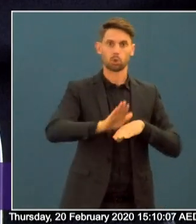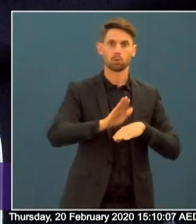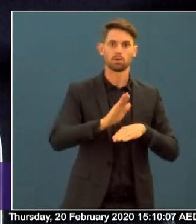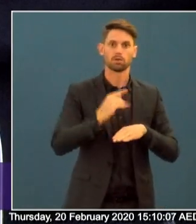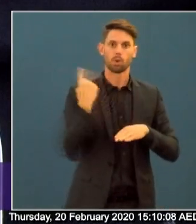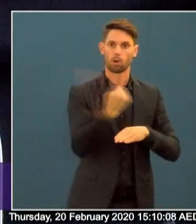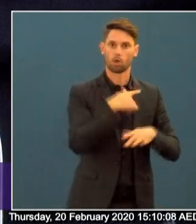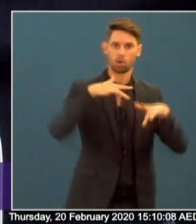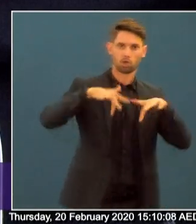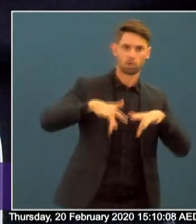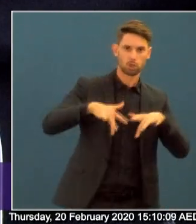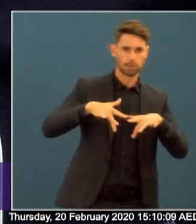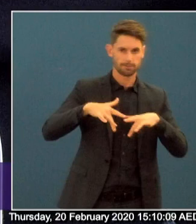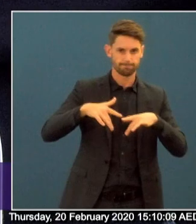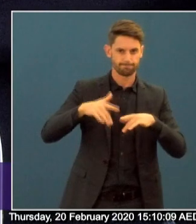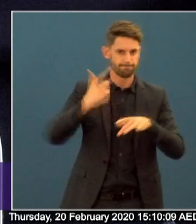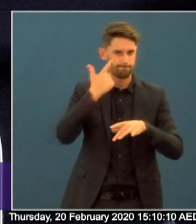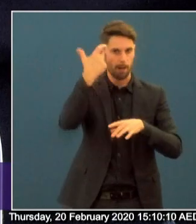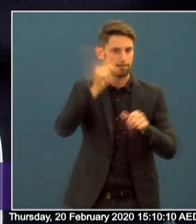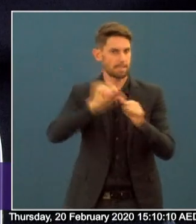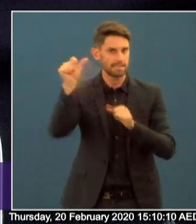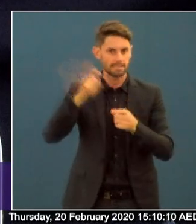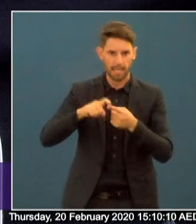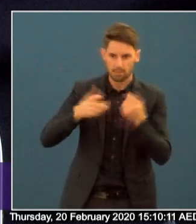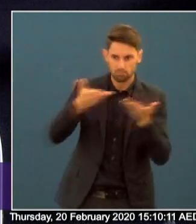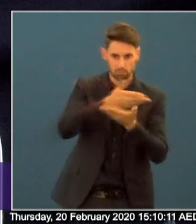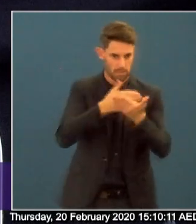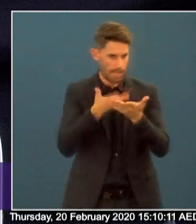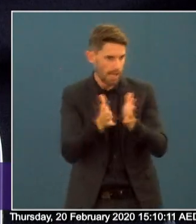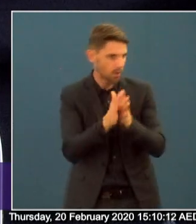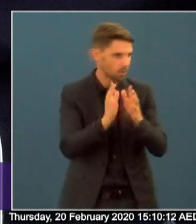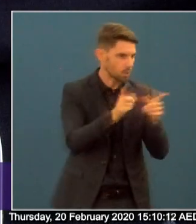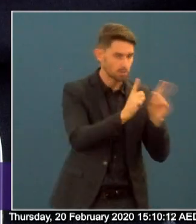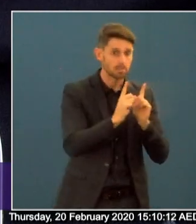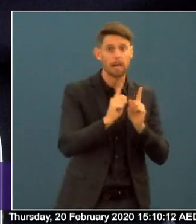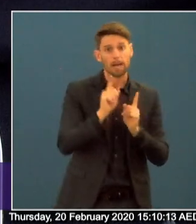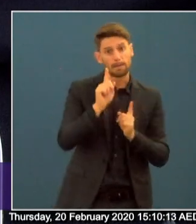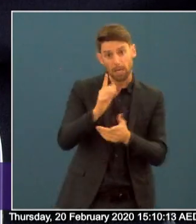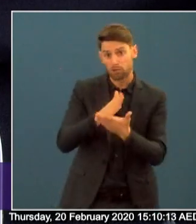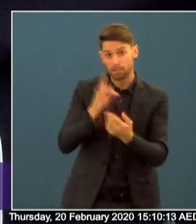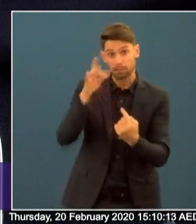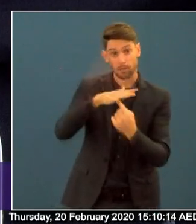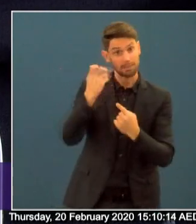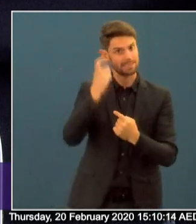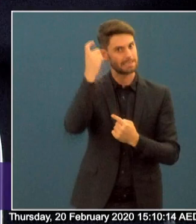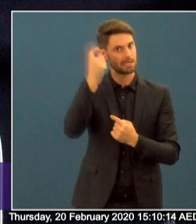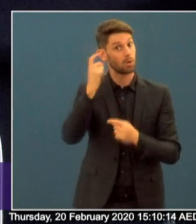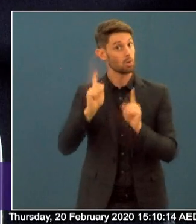that type of care, but there will be a range of drivers. One of the drivers is a shift away from